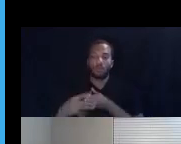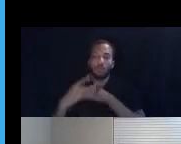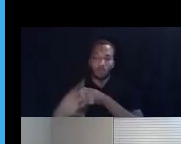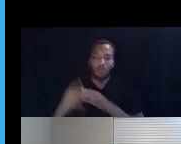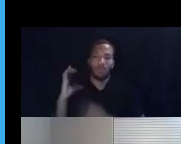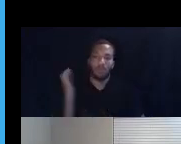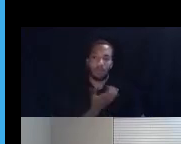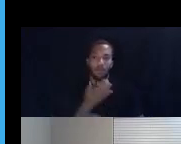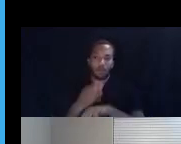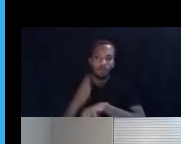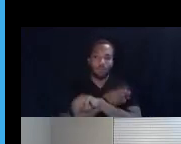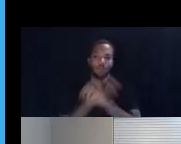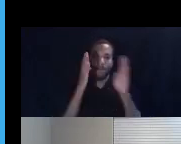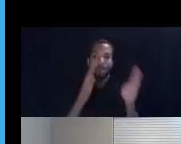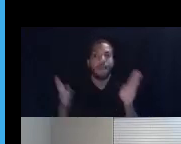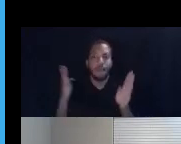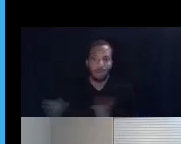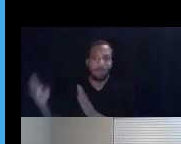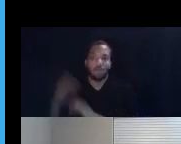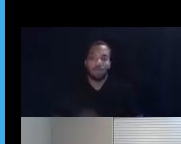And that community health improvement plan is essentially,